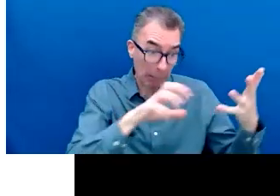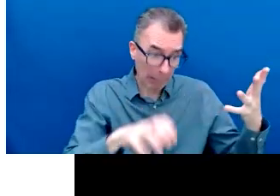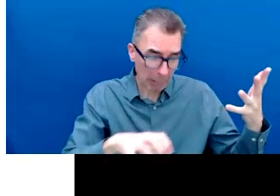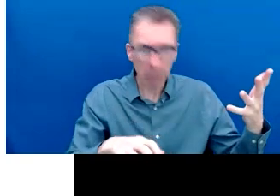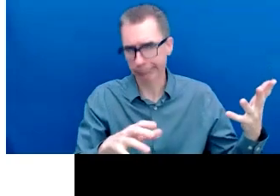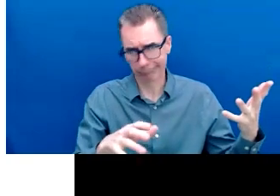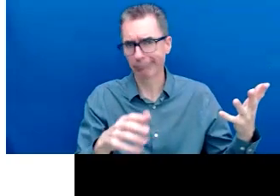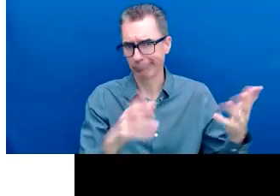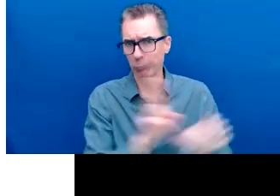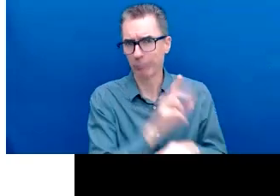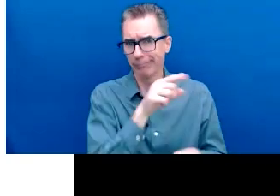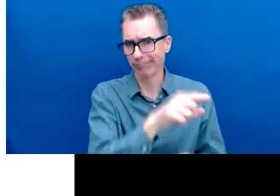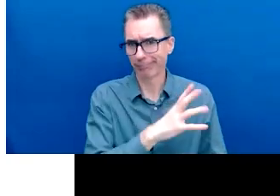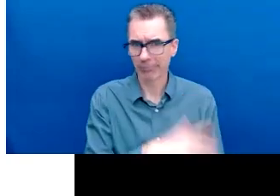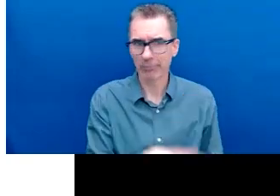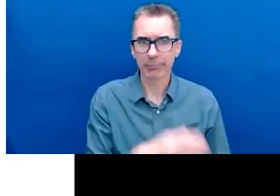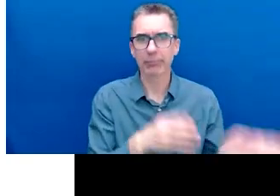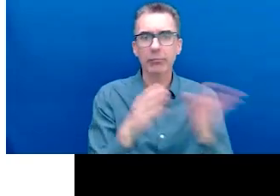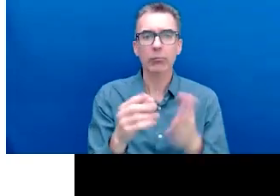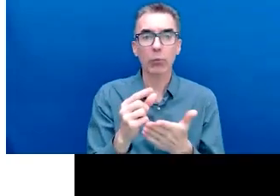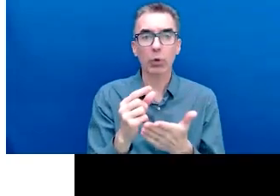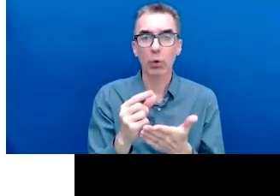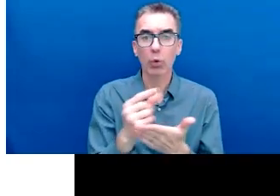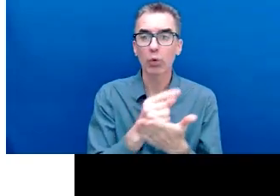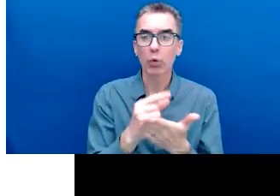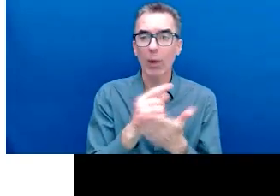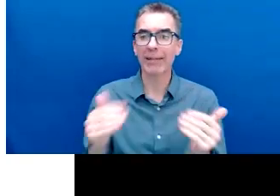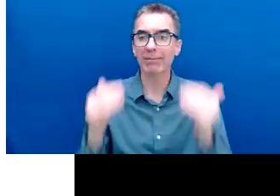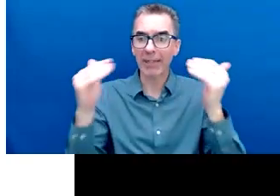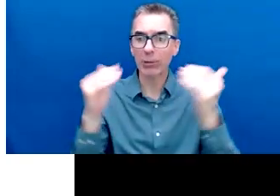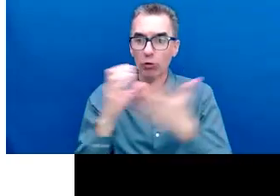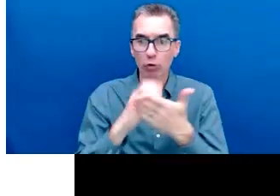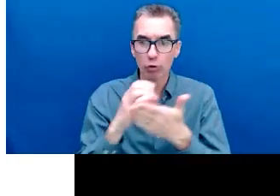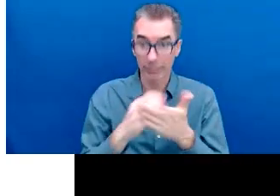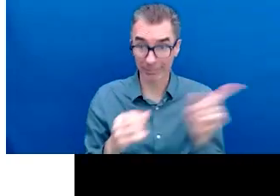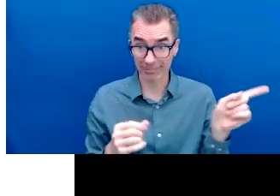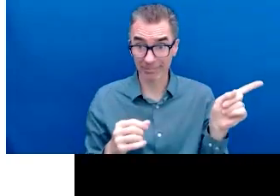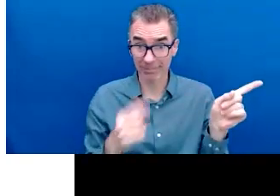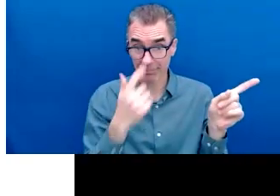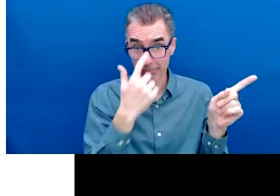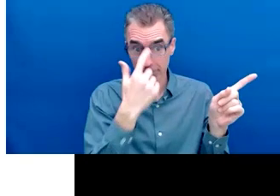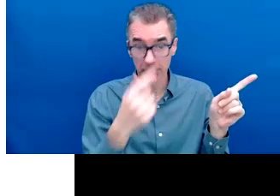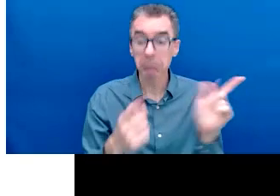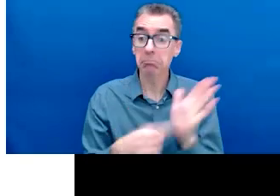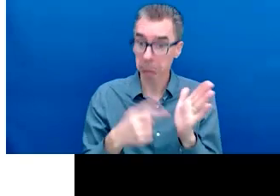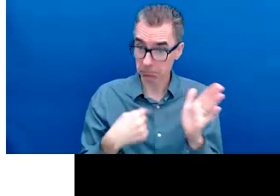All right. Google Advanced Search. So, a lot of times I go to Google, I know it's,